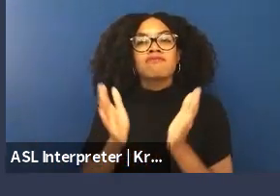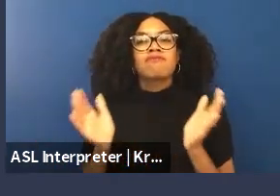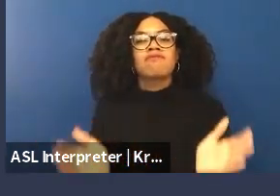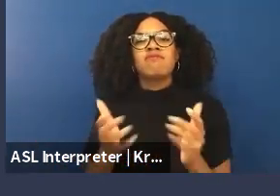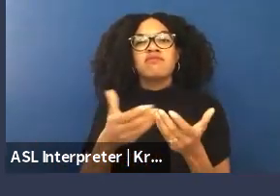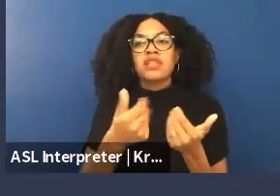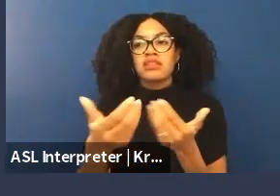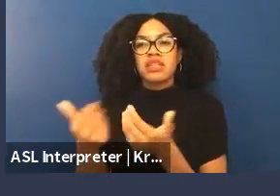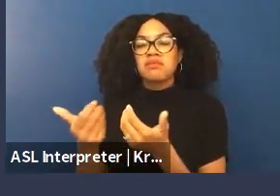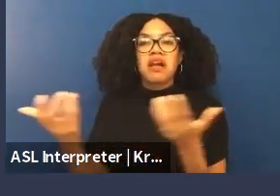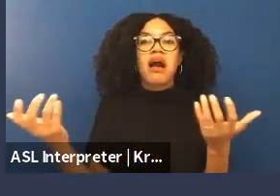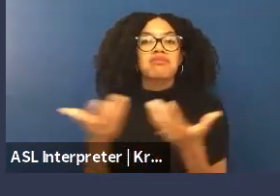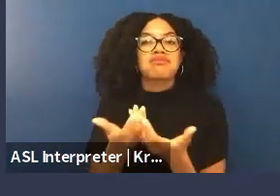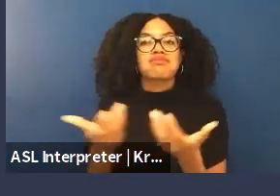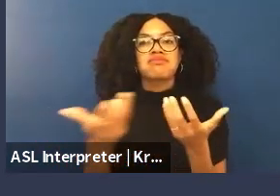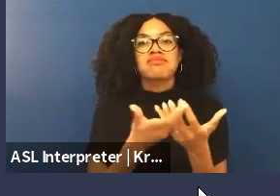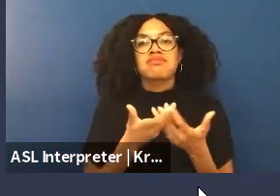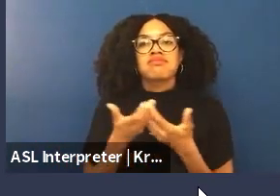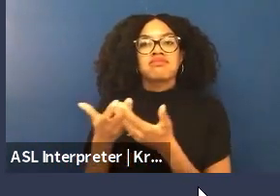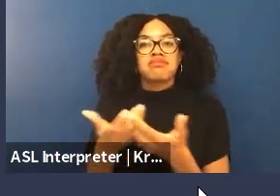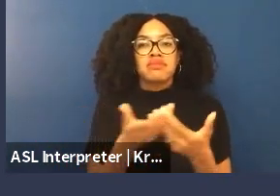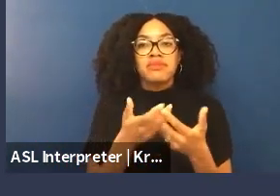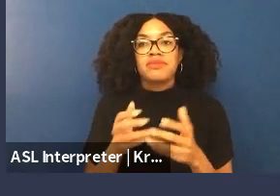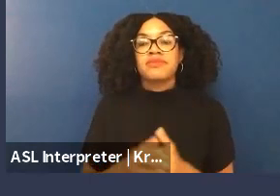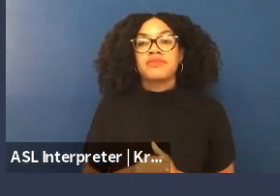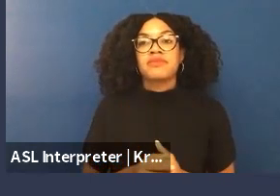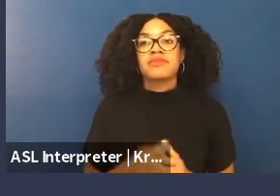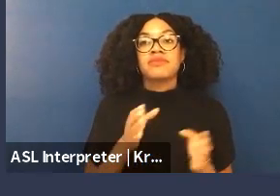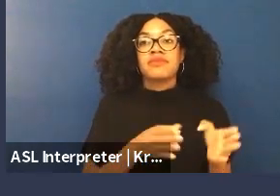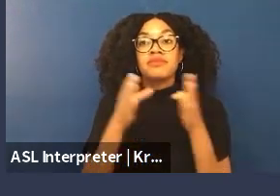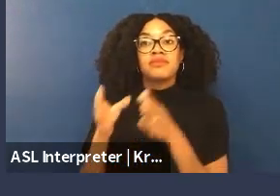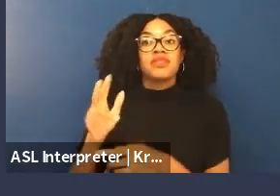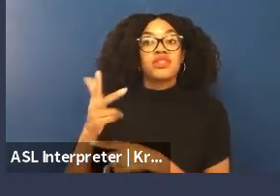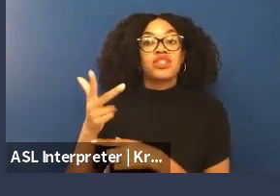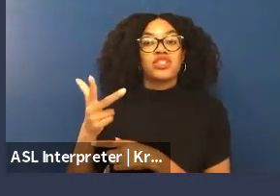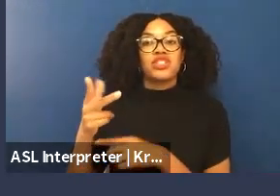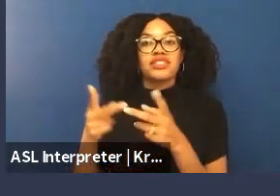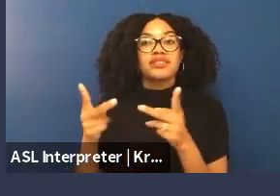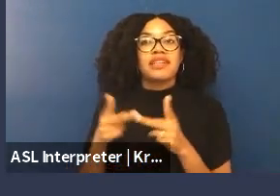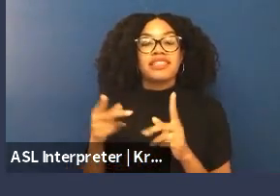I mean by third spaces-- I apologize I have to move my Zoom images-- by third spaces,